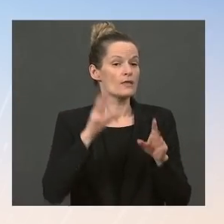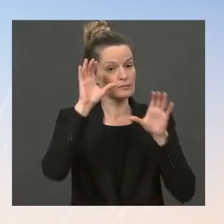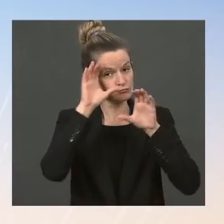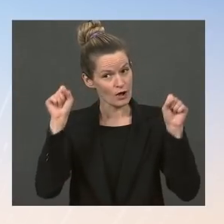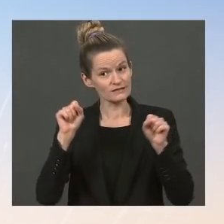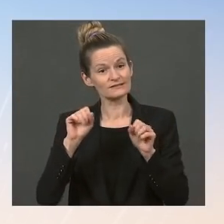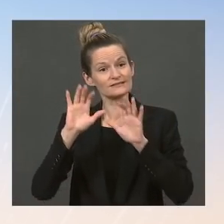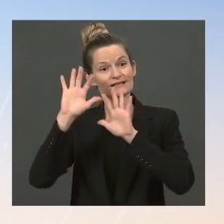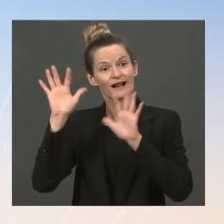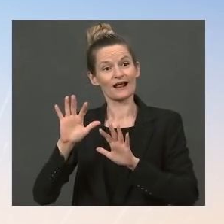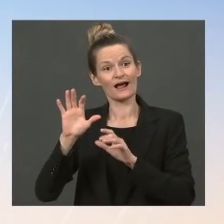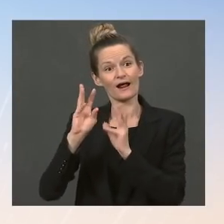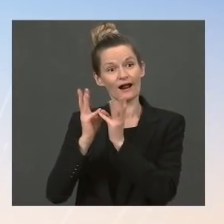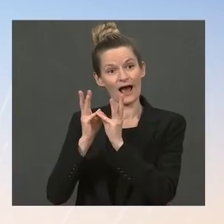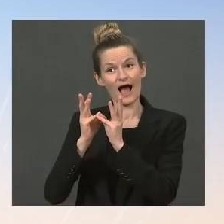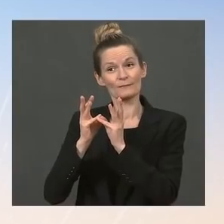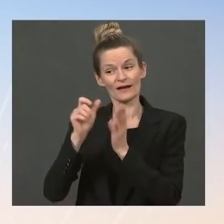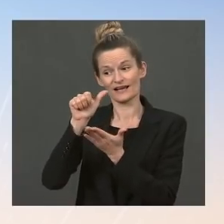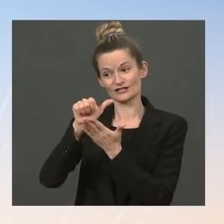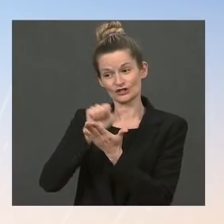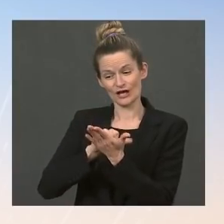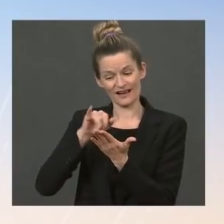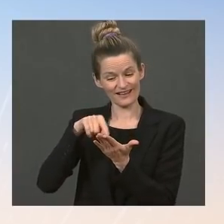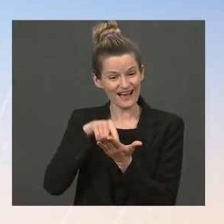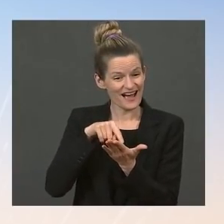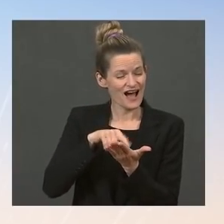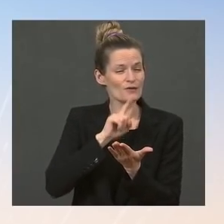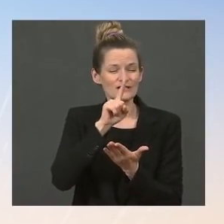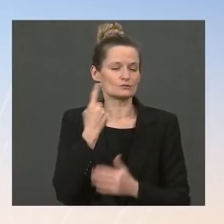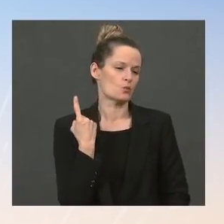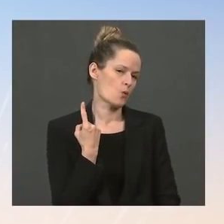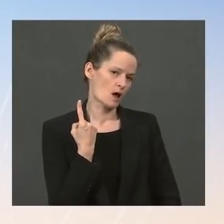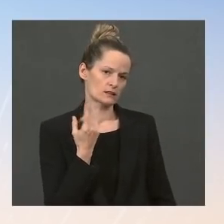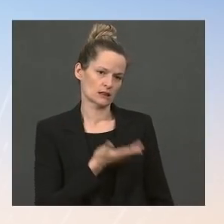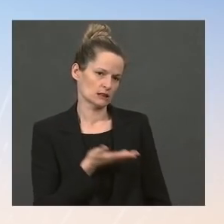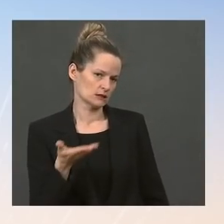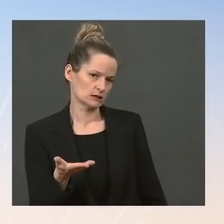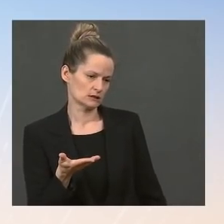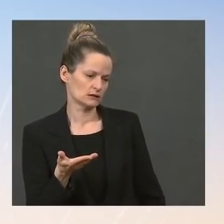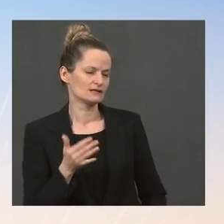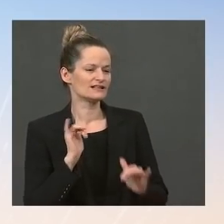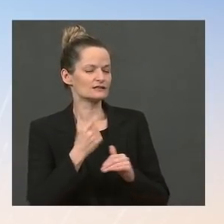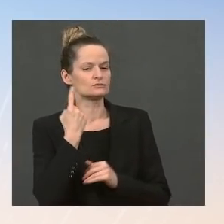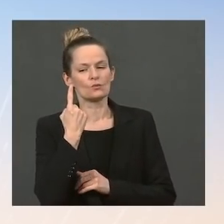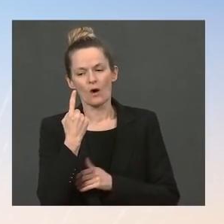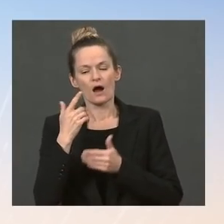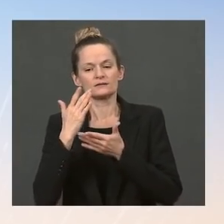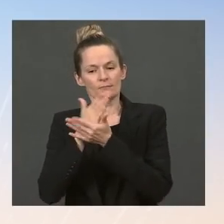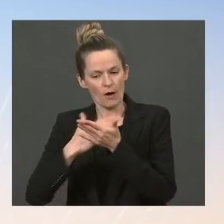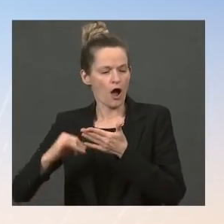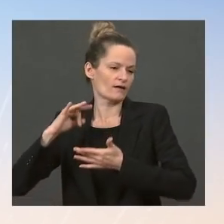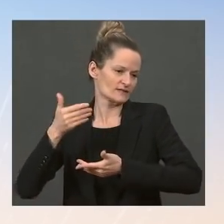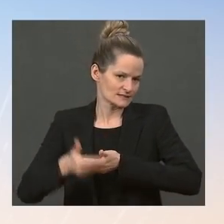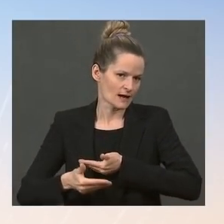He has taken a range of steps -- announced steps to -- steps to drive American leadership forward on clean cars and trucks.